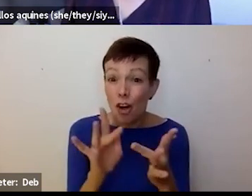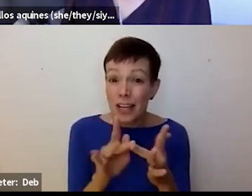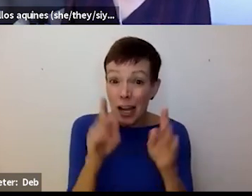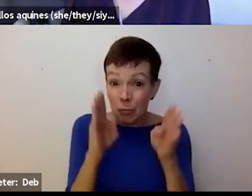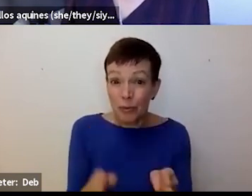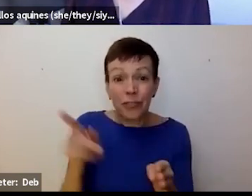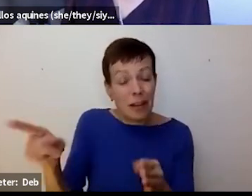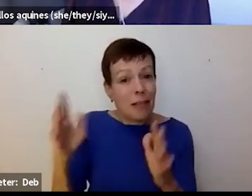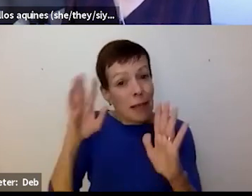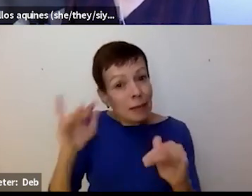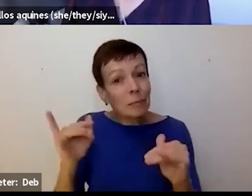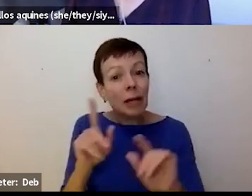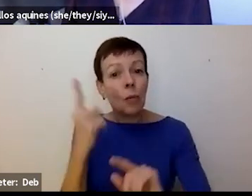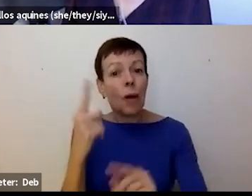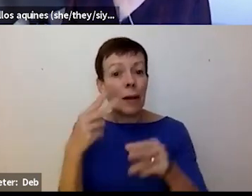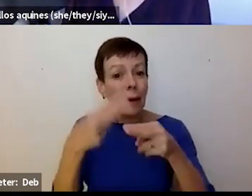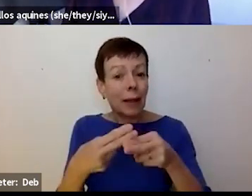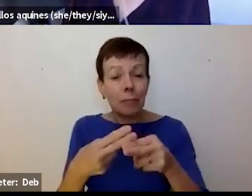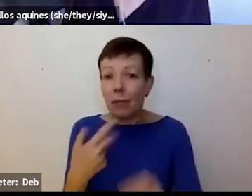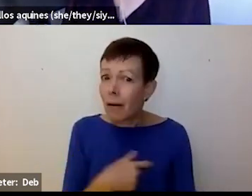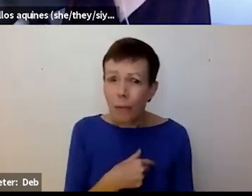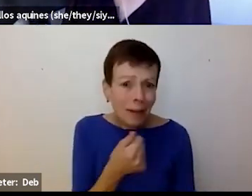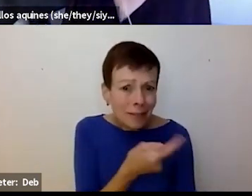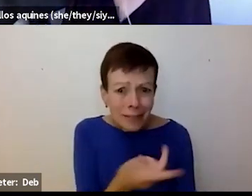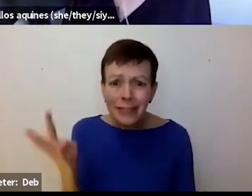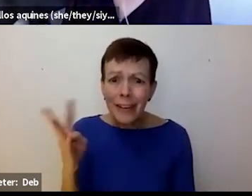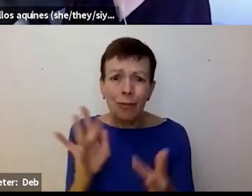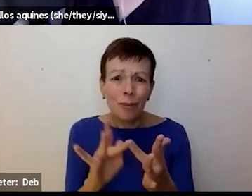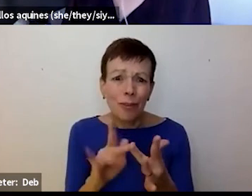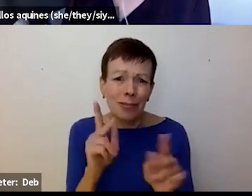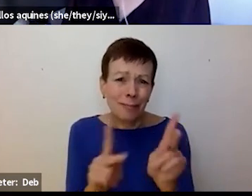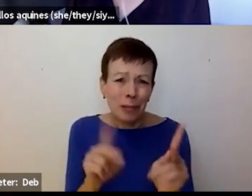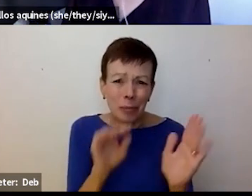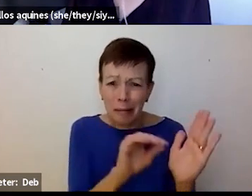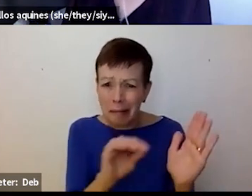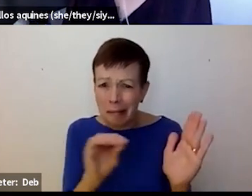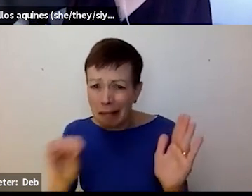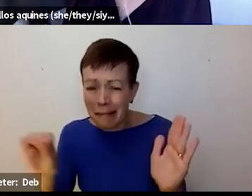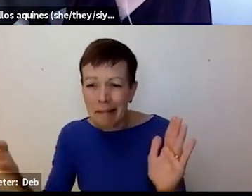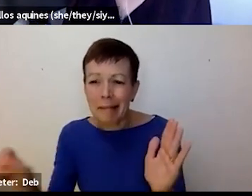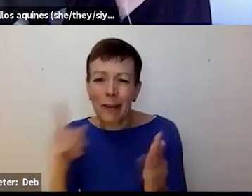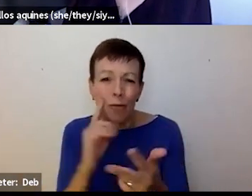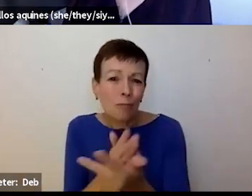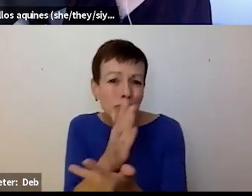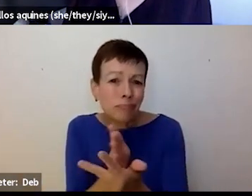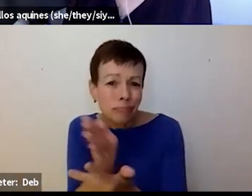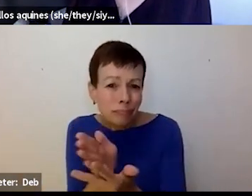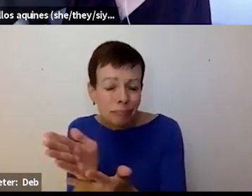across the different spirals, right? The Calgary Foundation was, with them, we had more opportunity